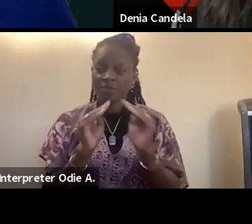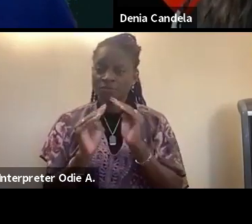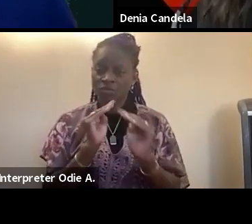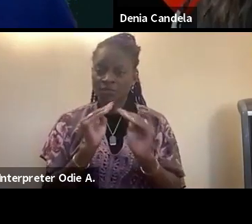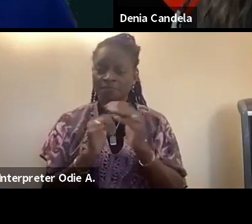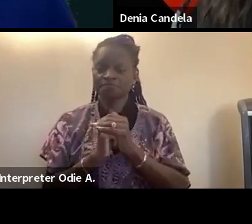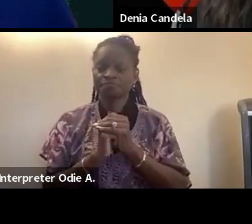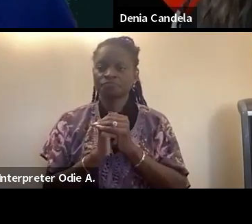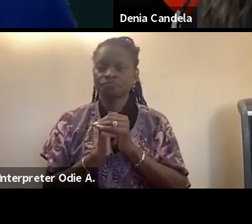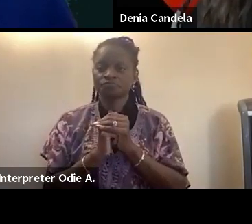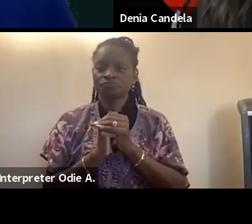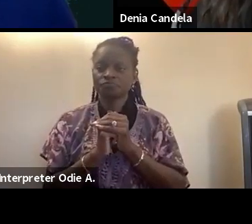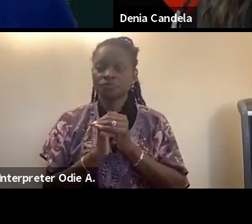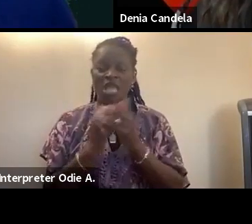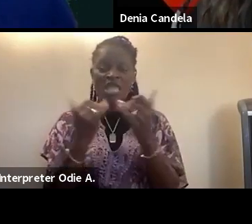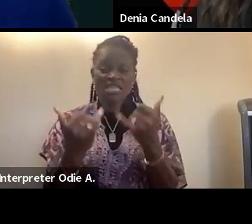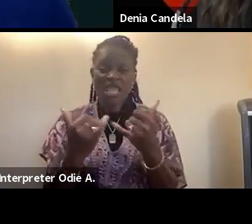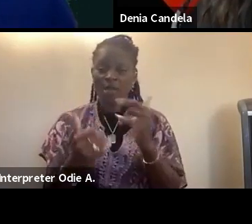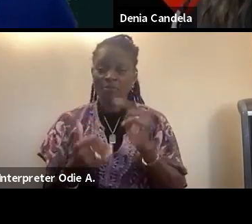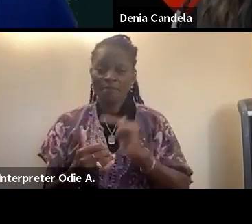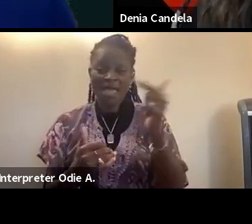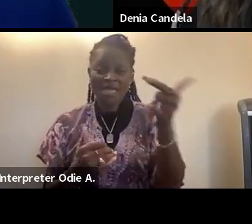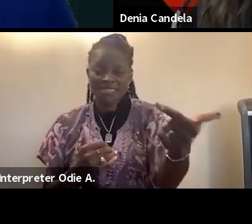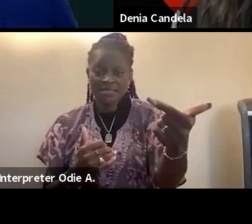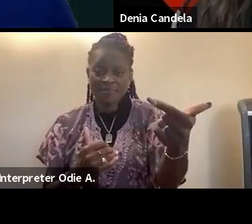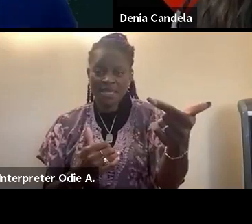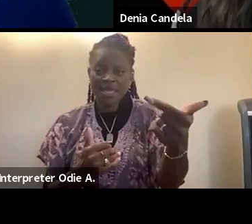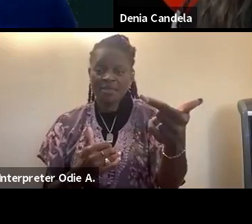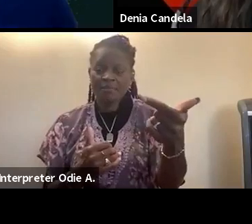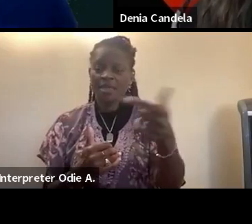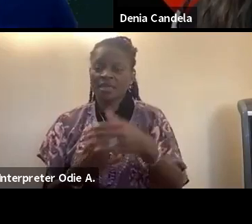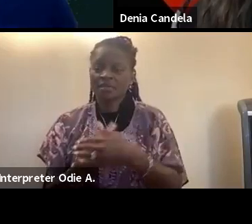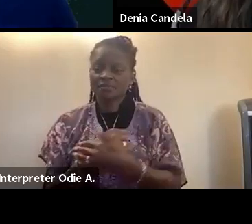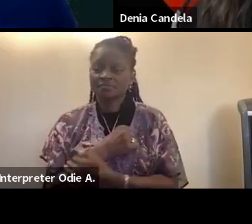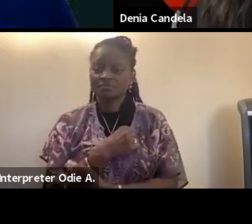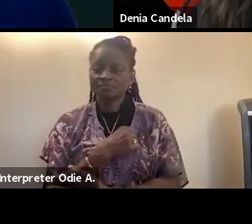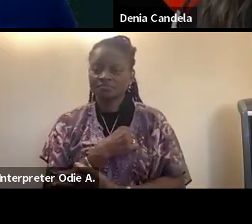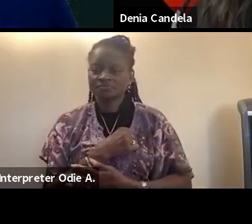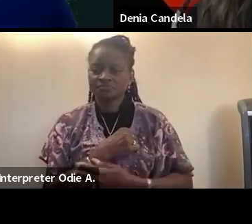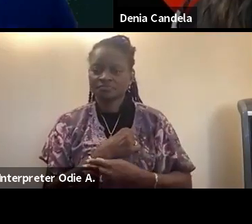And with that, I'll pass it back over to you then. Yeah. I understand there are some questions.